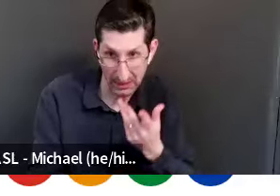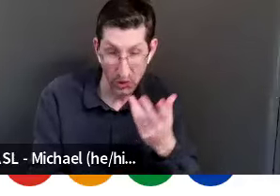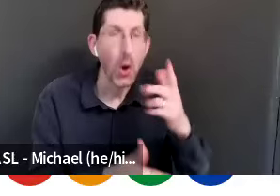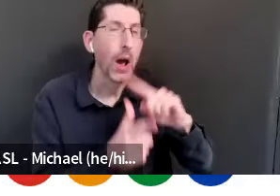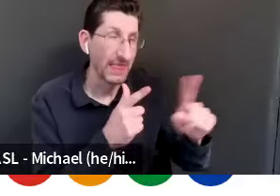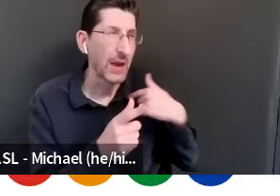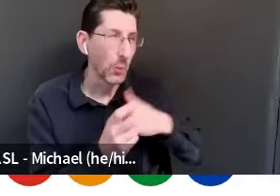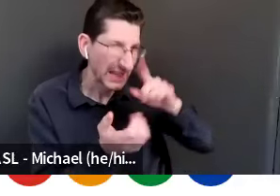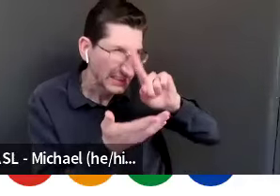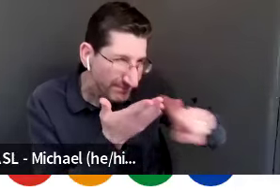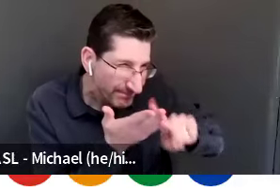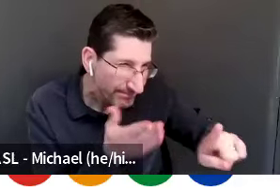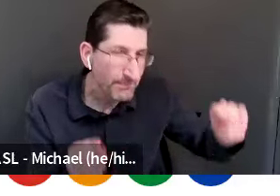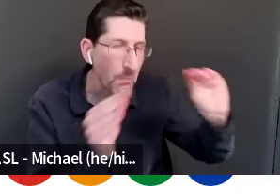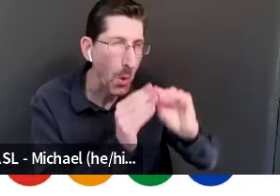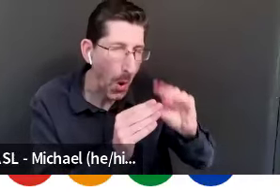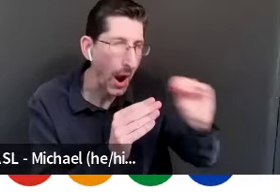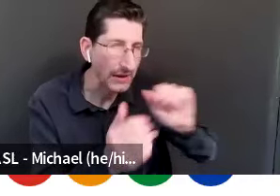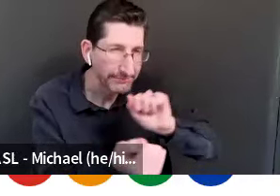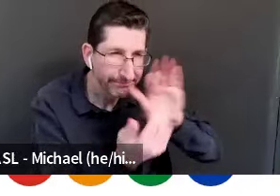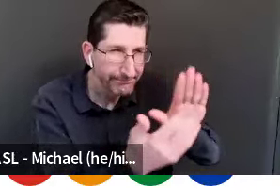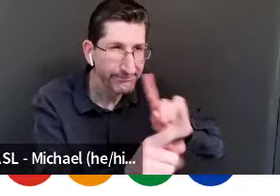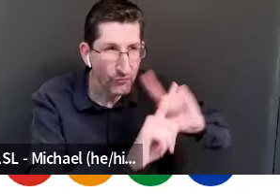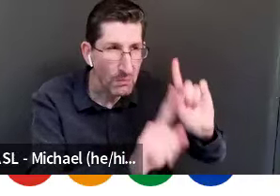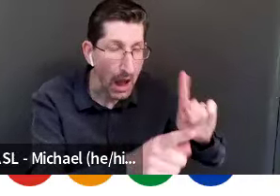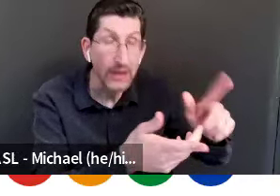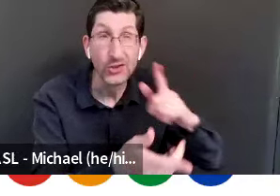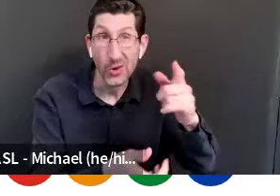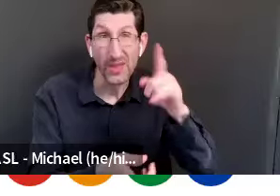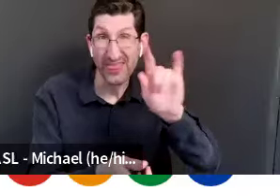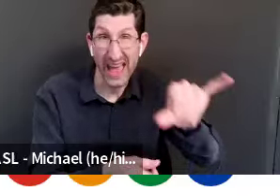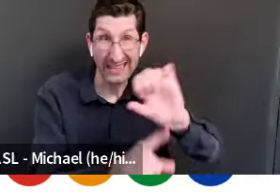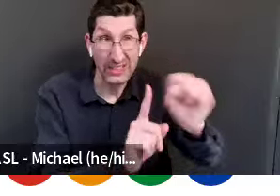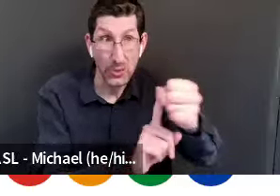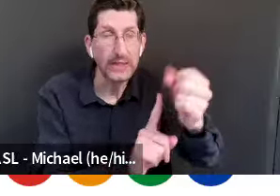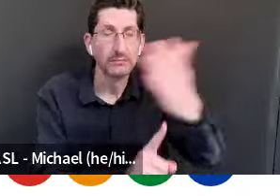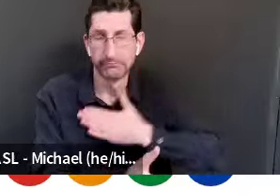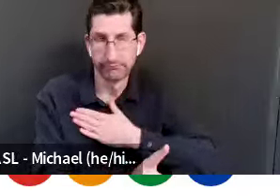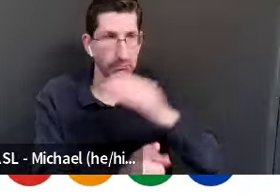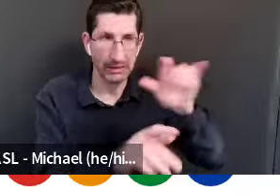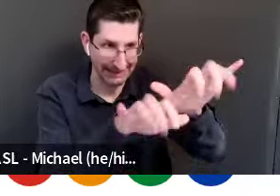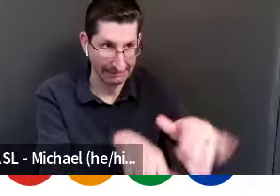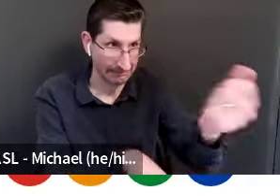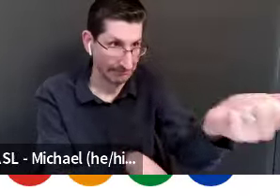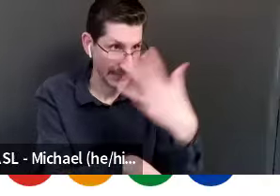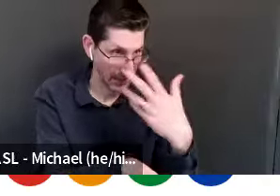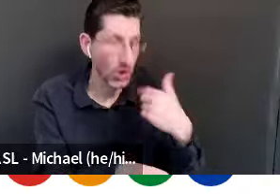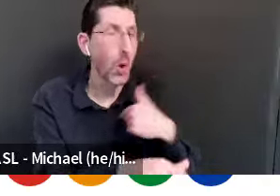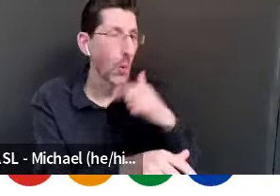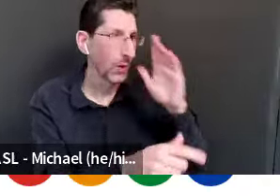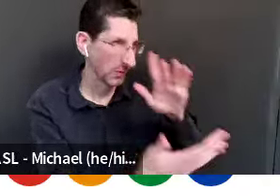IT GETS TO US IN A WAY THAT WE CAN MAKE SURE IT IS INVESTIGATED BY THE APPROPRIATE PARTIES. WE CAN LOOK INTO A RESPONSE. SOMETHING LIKE THIS, PUT THAT IN